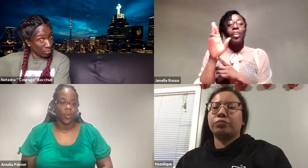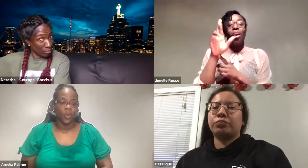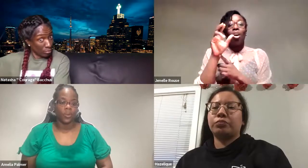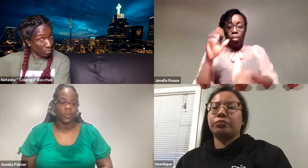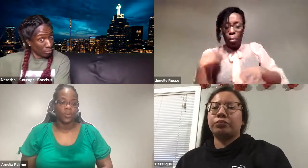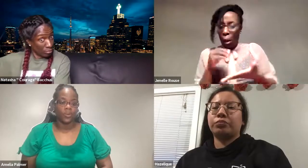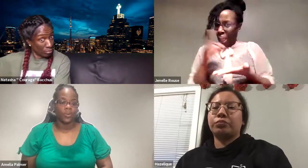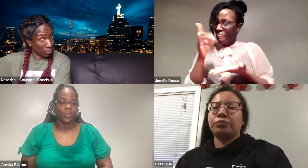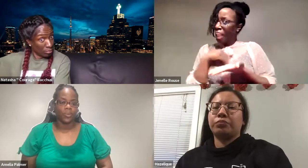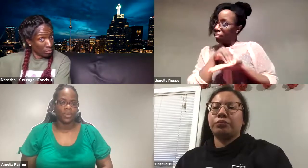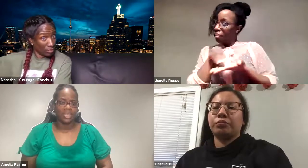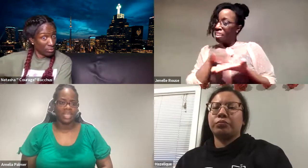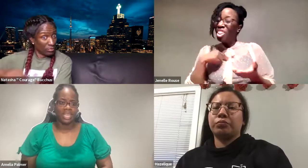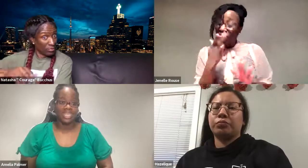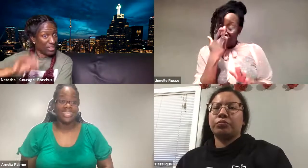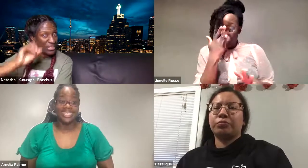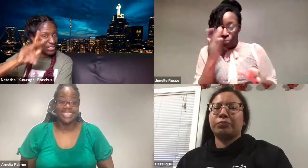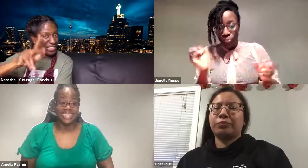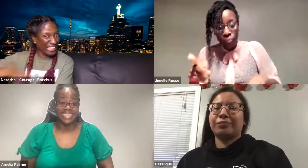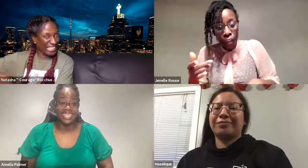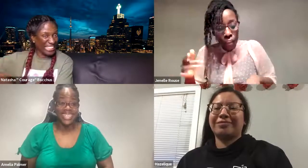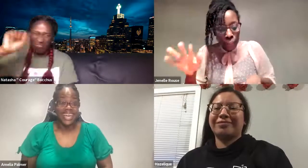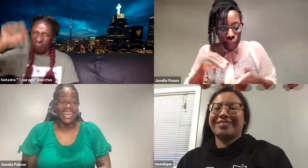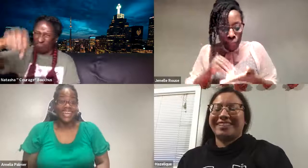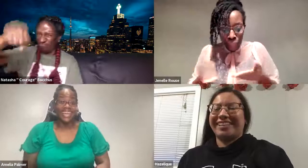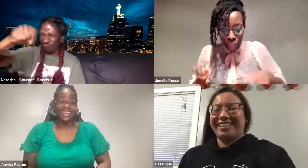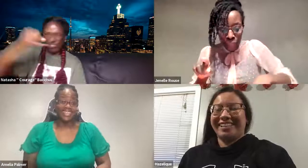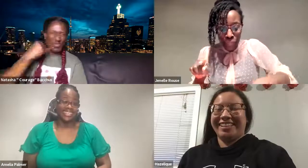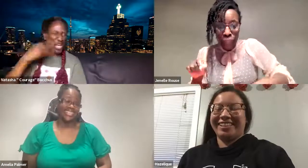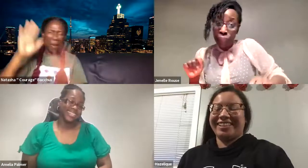he has that term there and that term i think i'm going to write it down or let me just